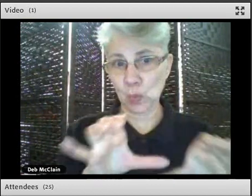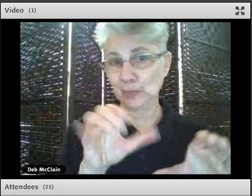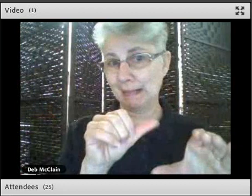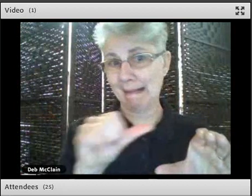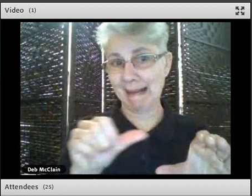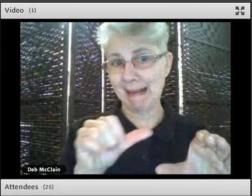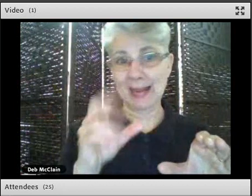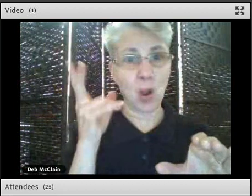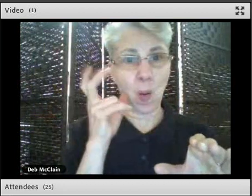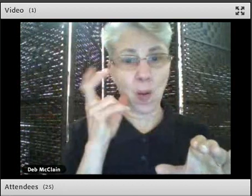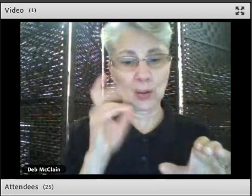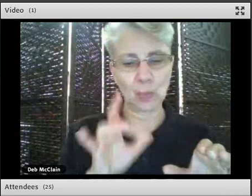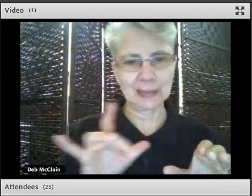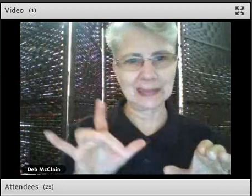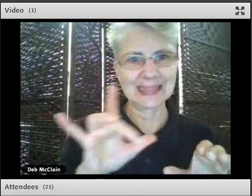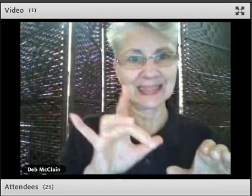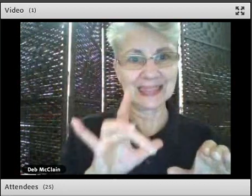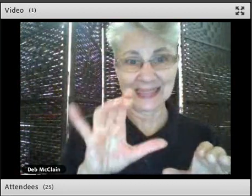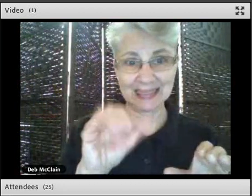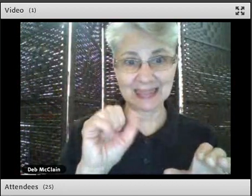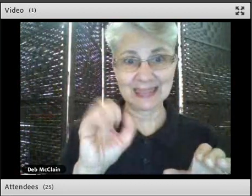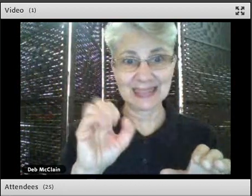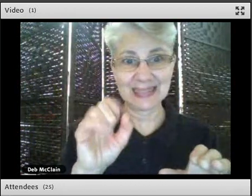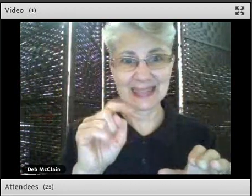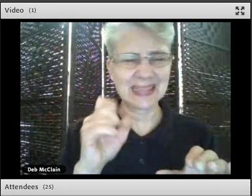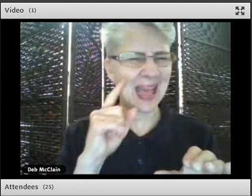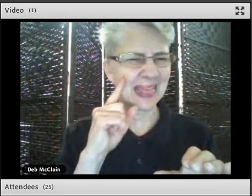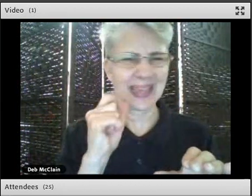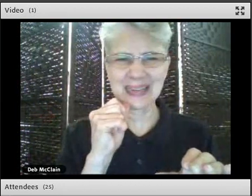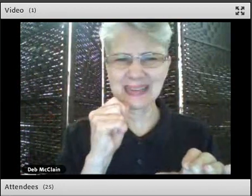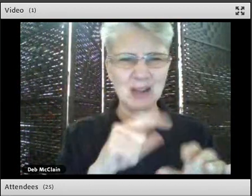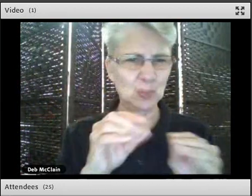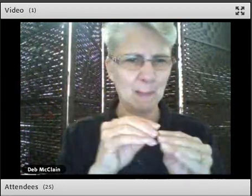but if you've got any and you need to do them, then the cassette itself,